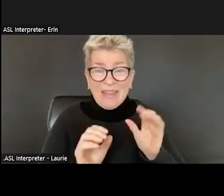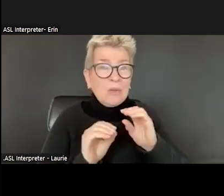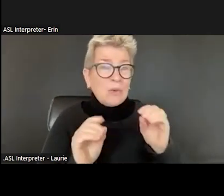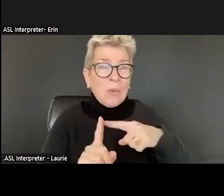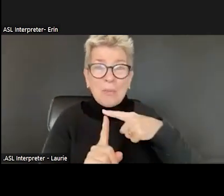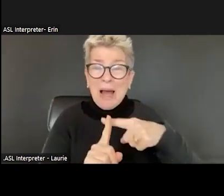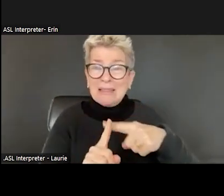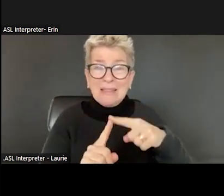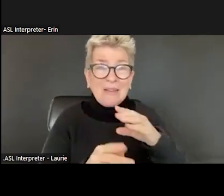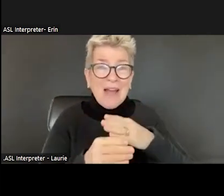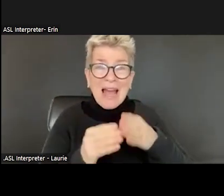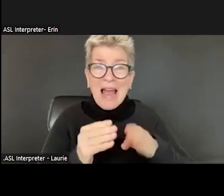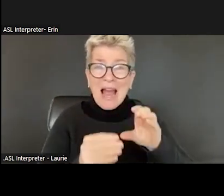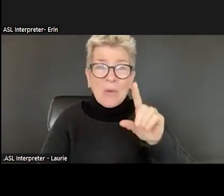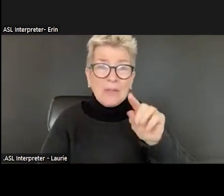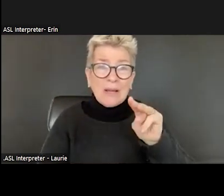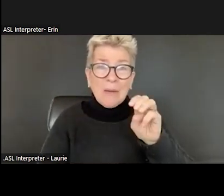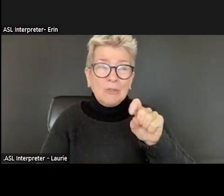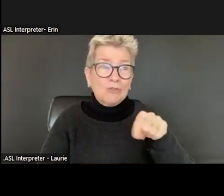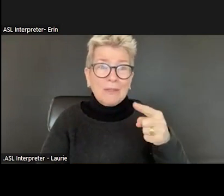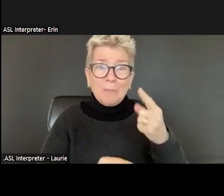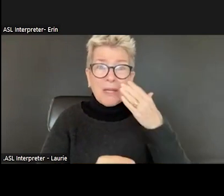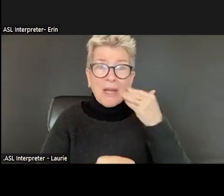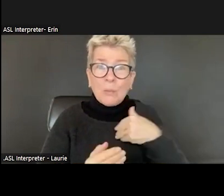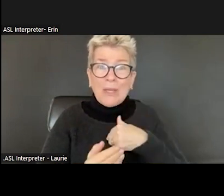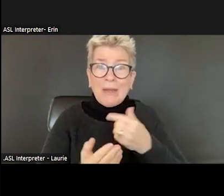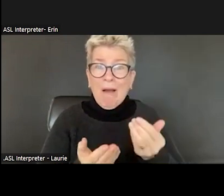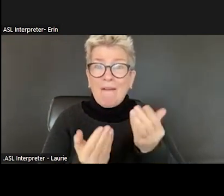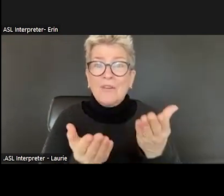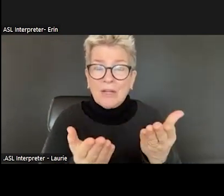offering it, but this is again a unique setting and I think there was a lot of,